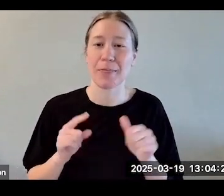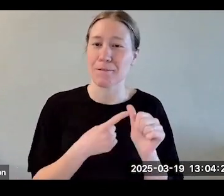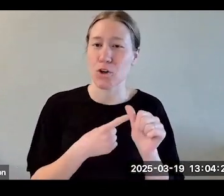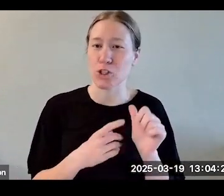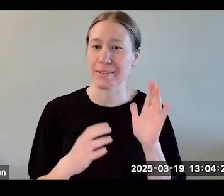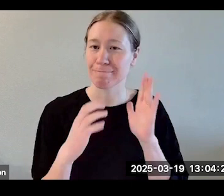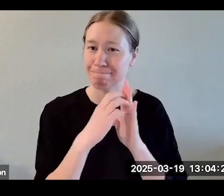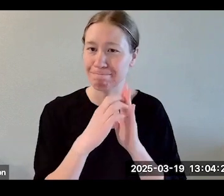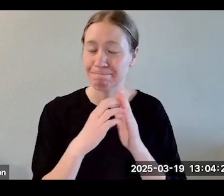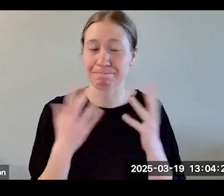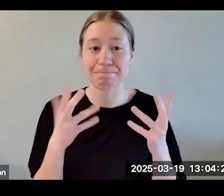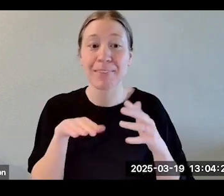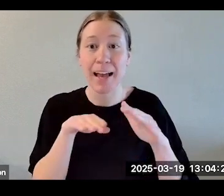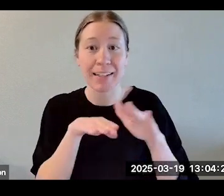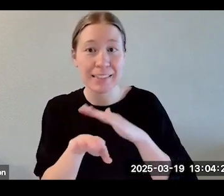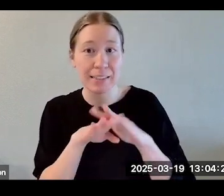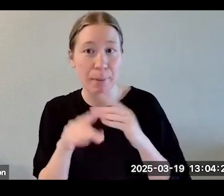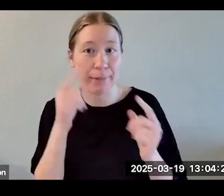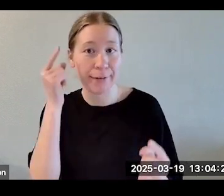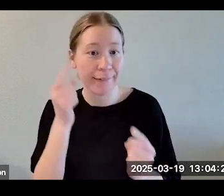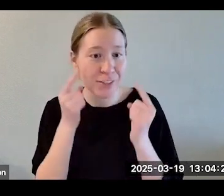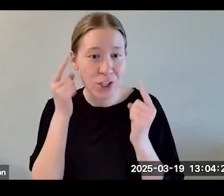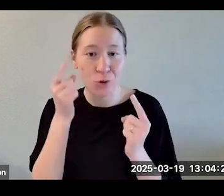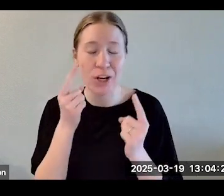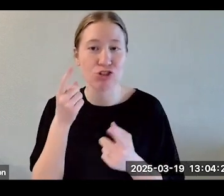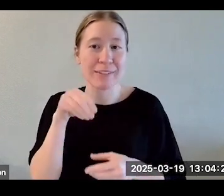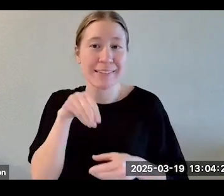which is accessibility considerations and documents.